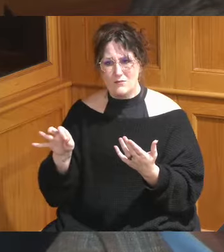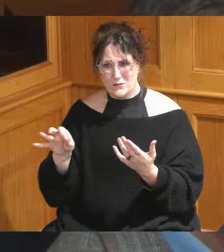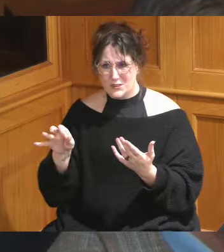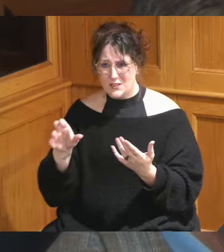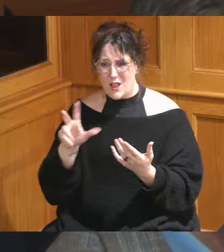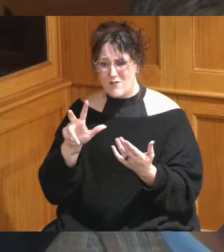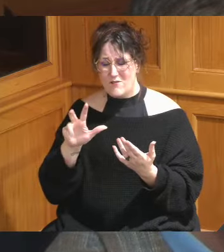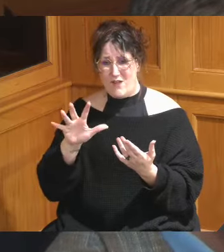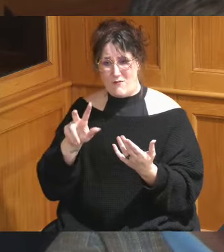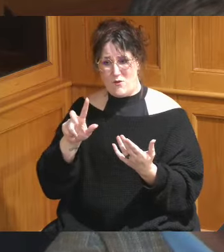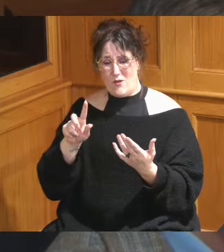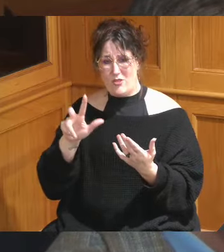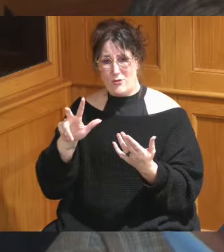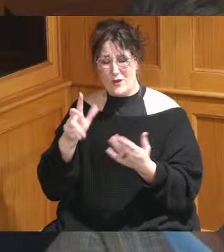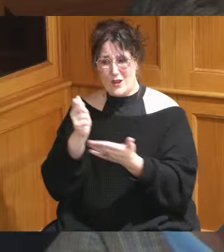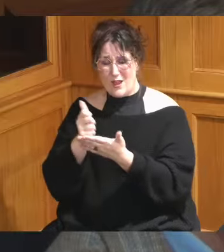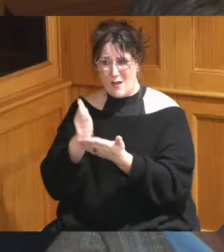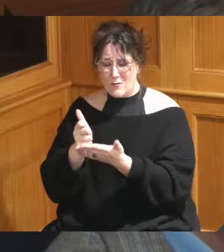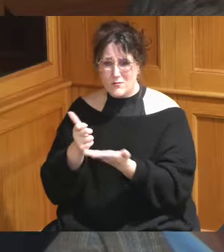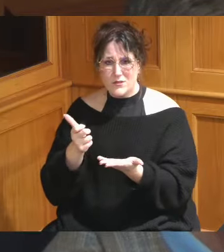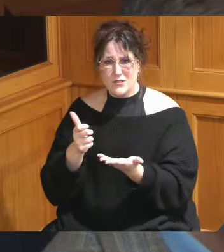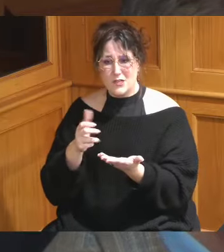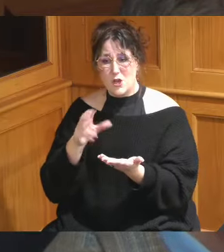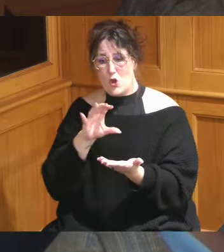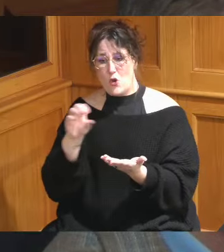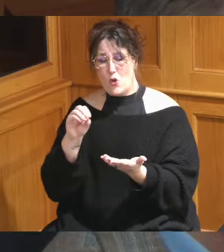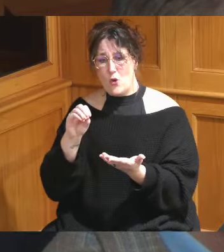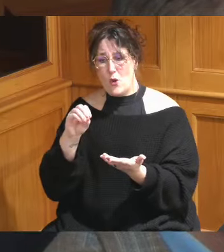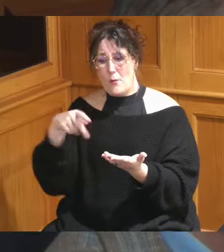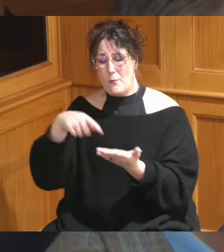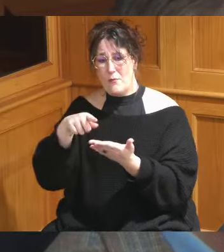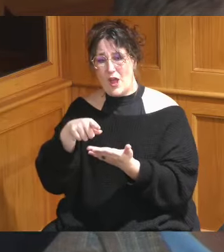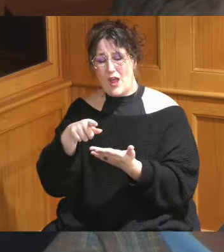more now because the co-pays went up. I mean, go there and at least get your blood pressure checked